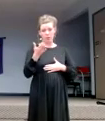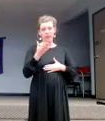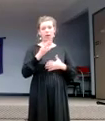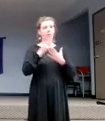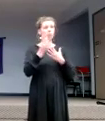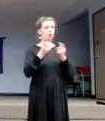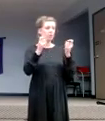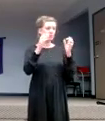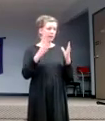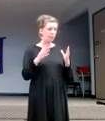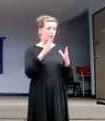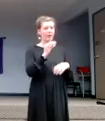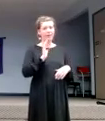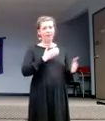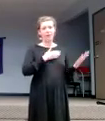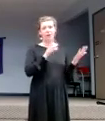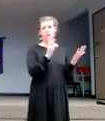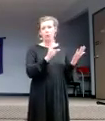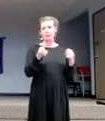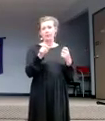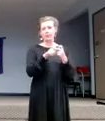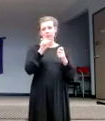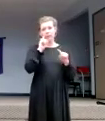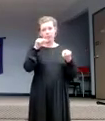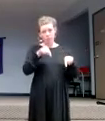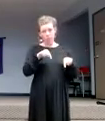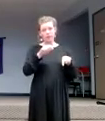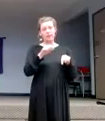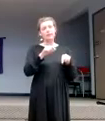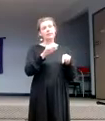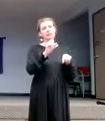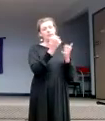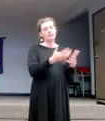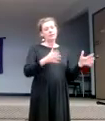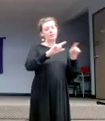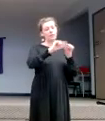portion as well as the website that is specific to the septic to sewer conversion project at